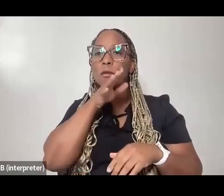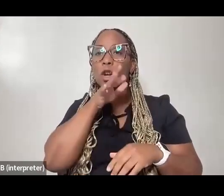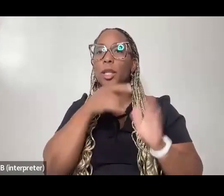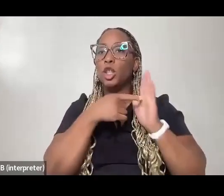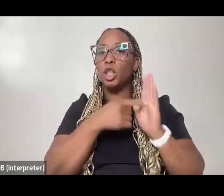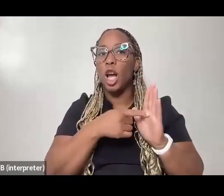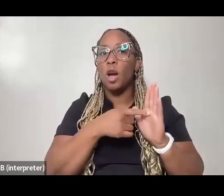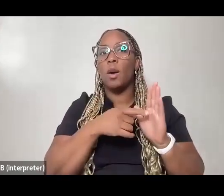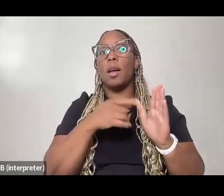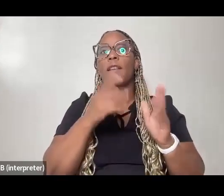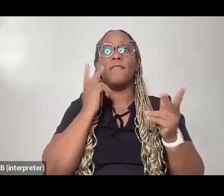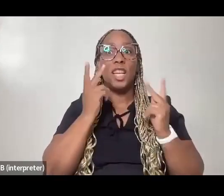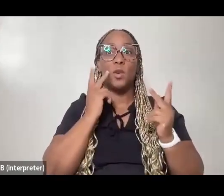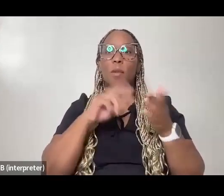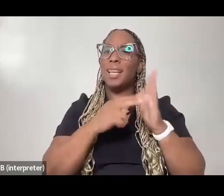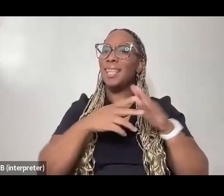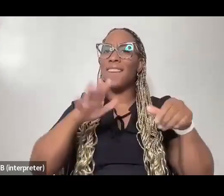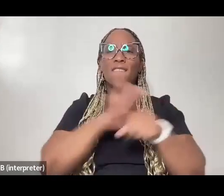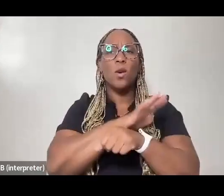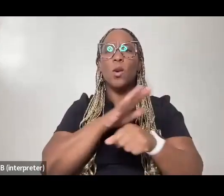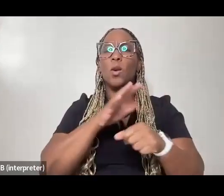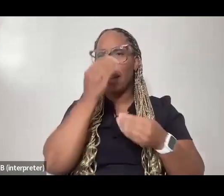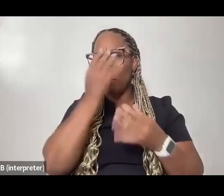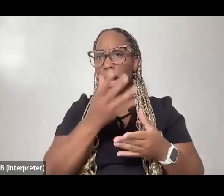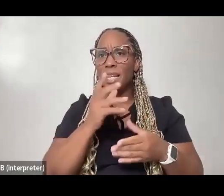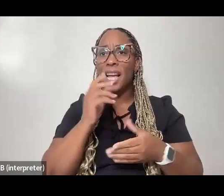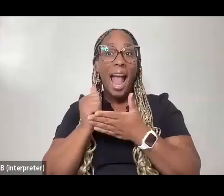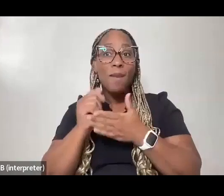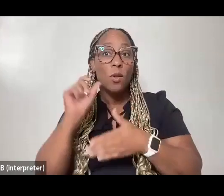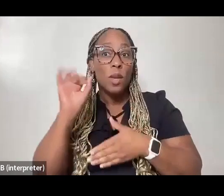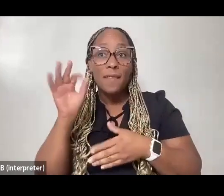meaningful information, which is helpful for everybody. If someone cannot see what is on the screen, you are going to